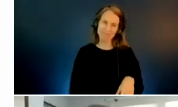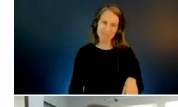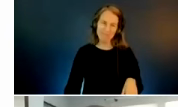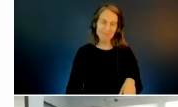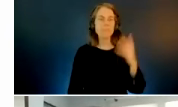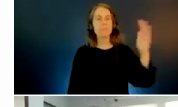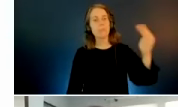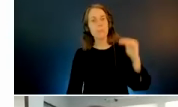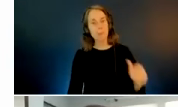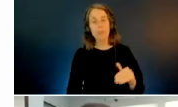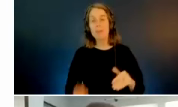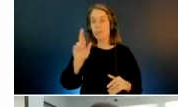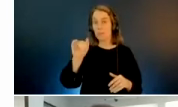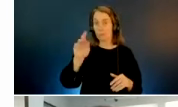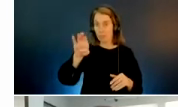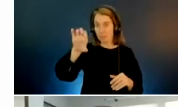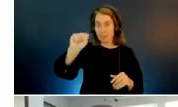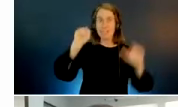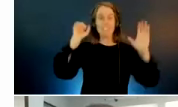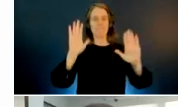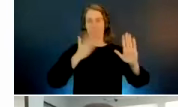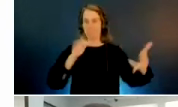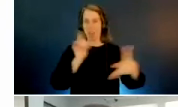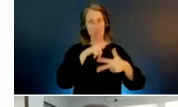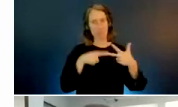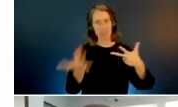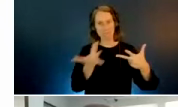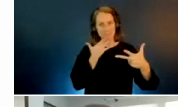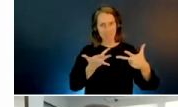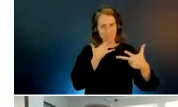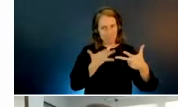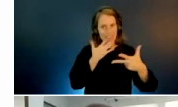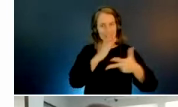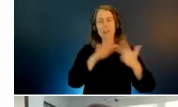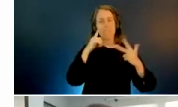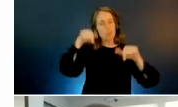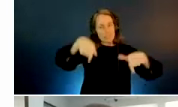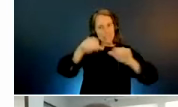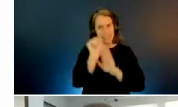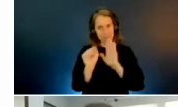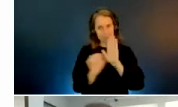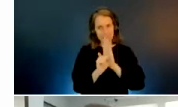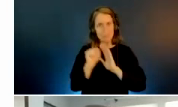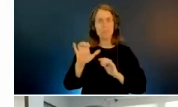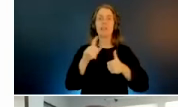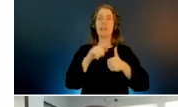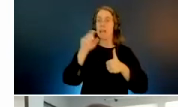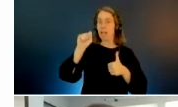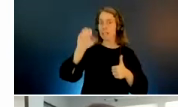resources these are my three favorite resources for voting in the state um scvotes.gov that is the